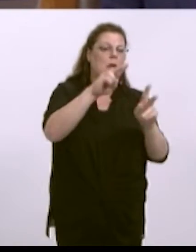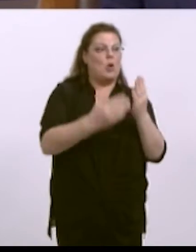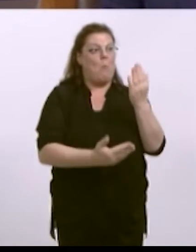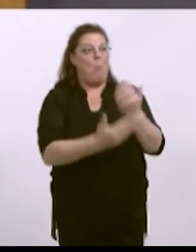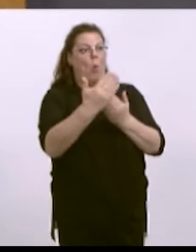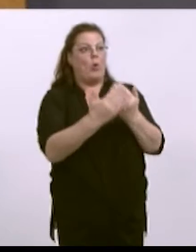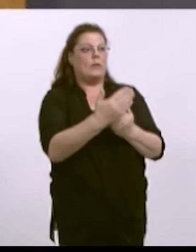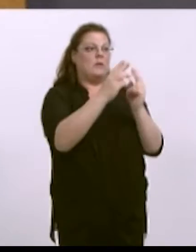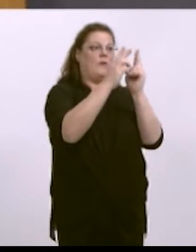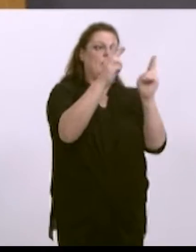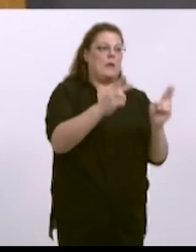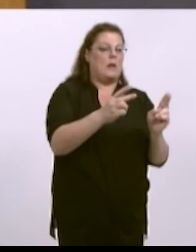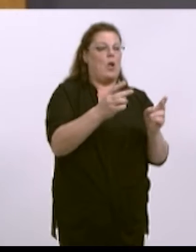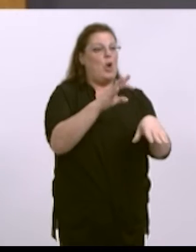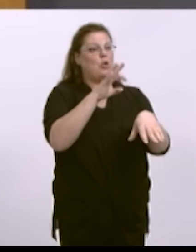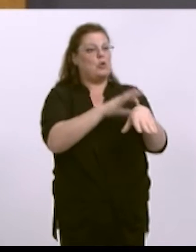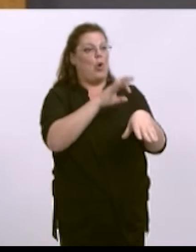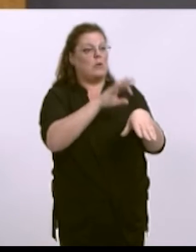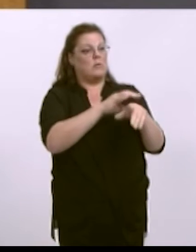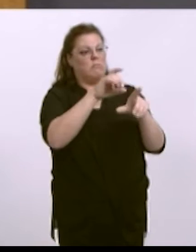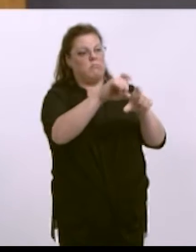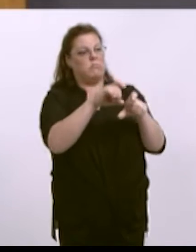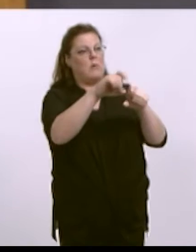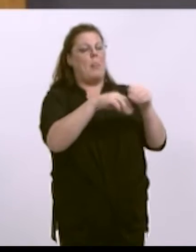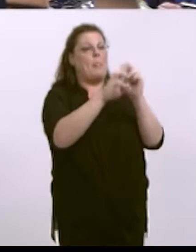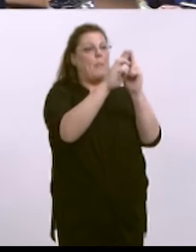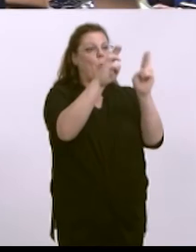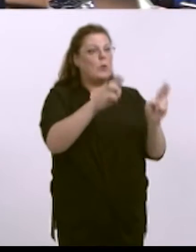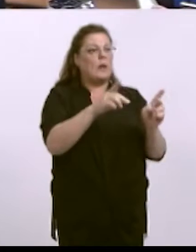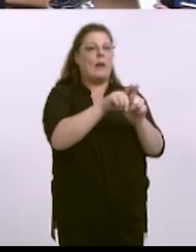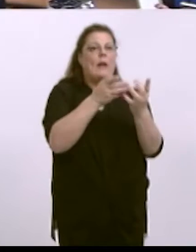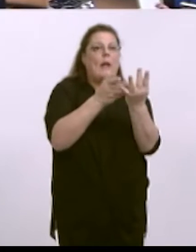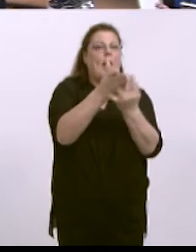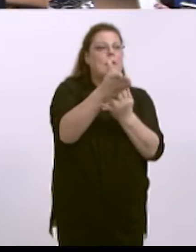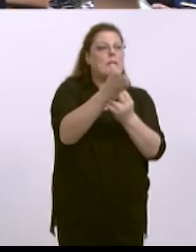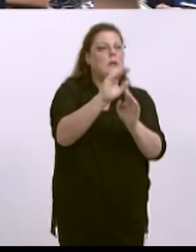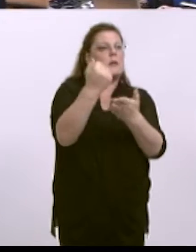identities within those buildings, but, nevertheless, have access to support services and modern